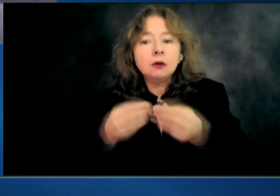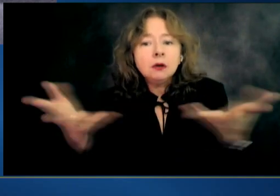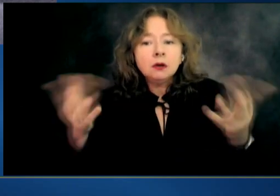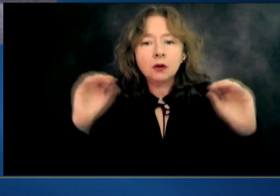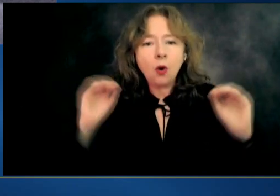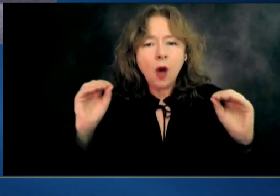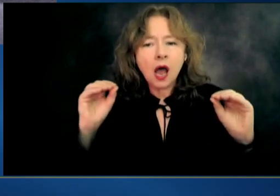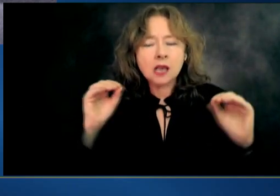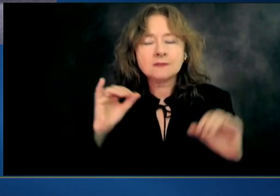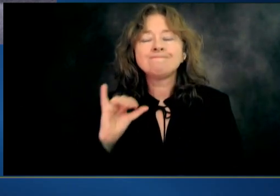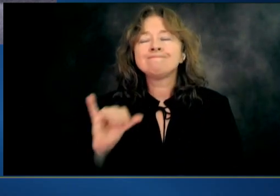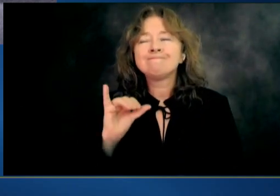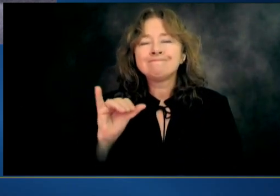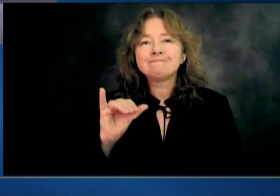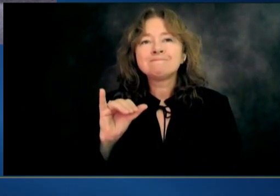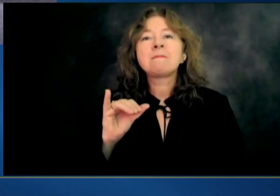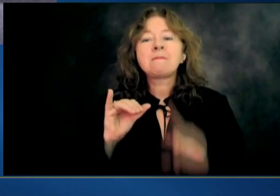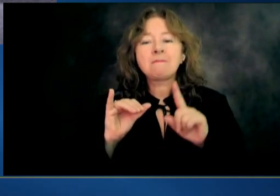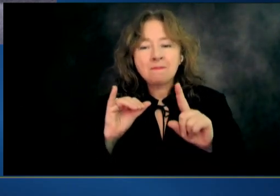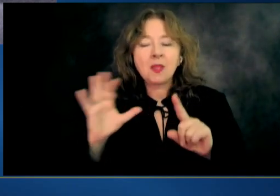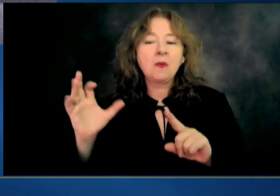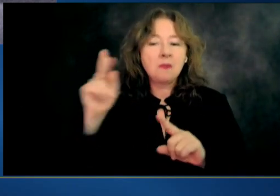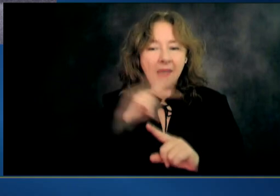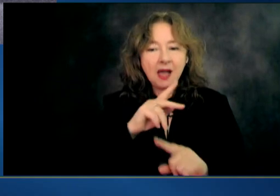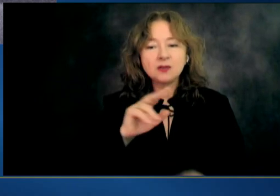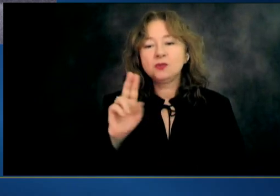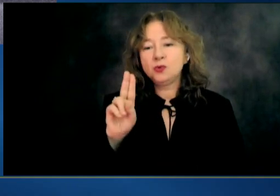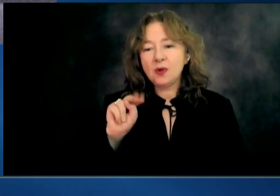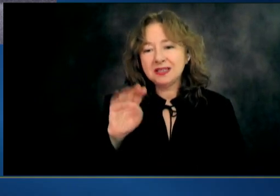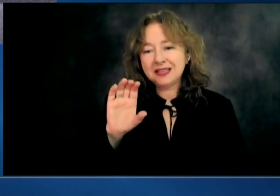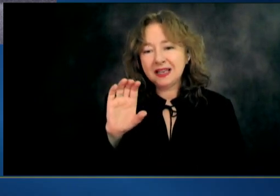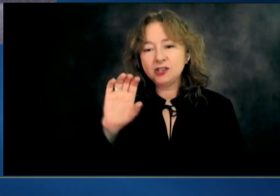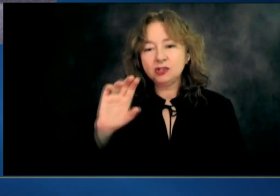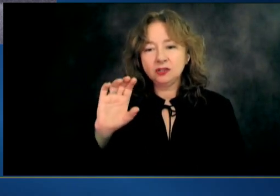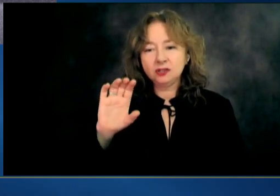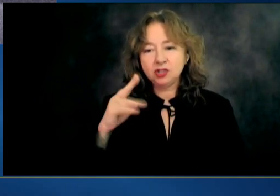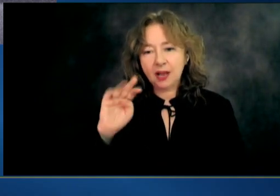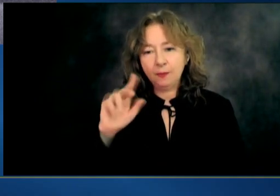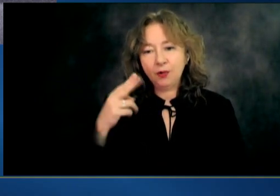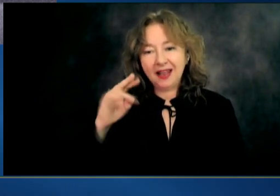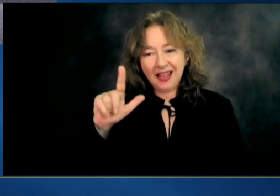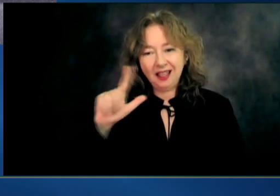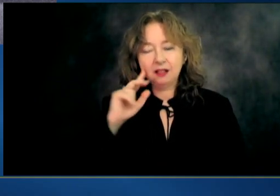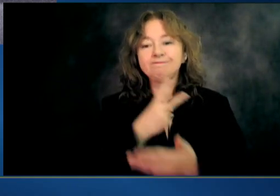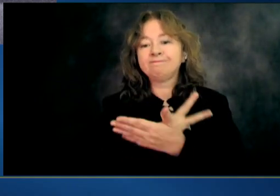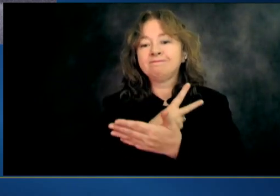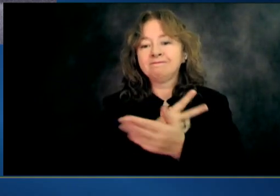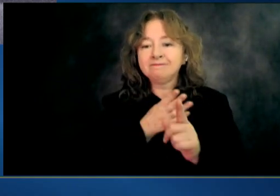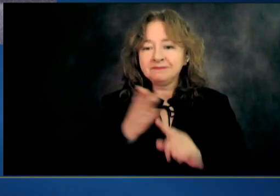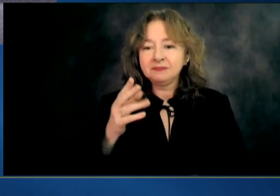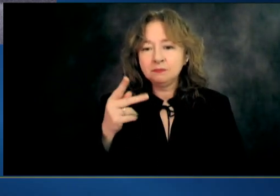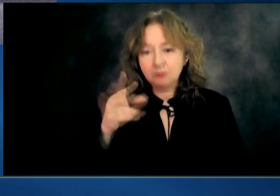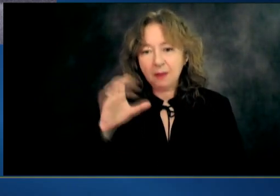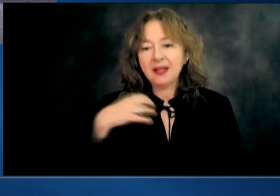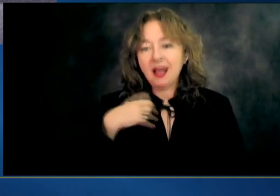in public health at UNC Chapel Hill. And after completing that, I was fortunate enough to be on